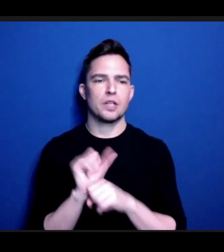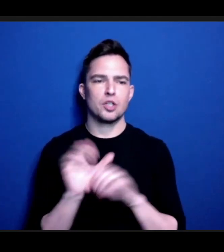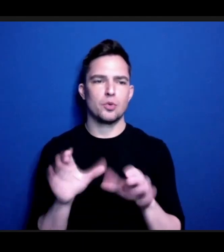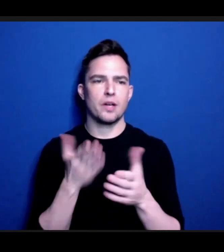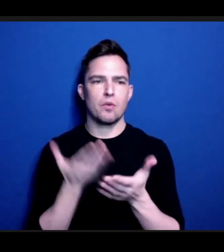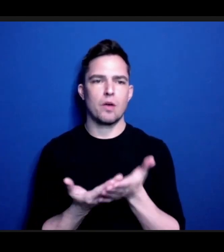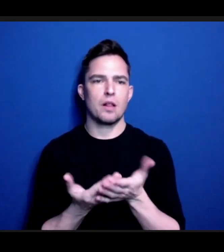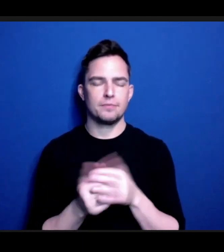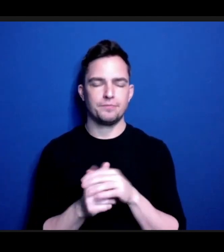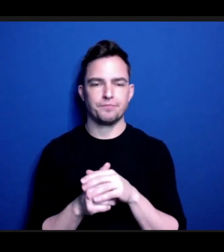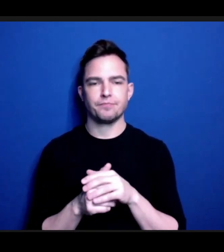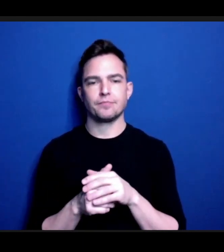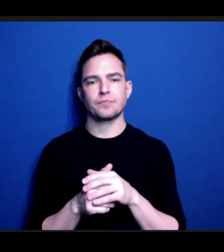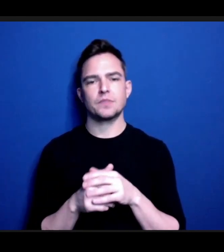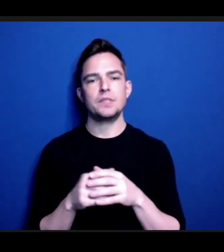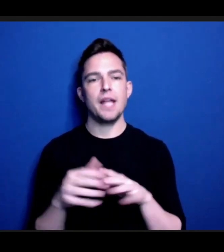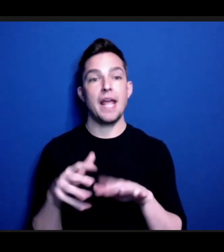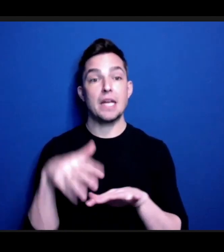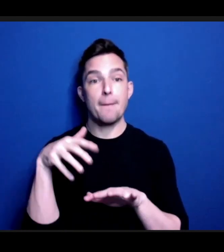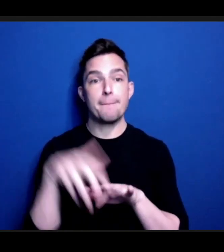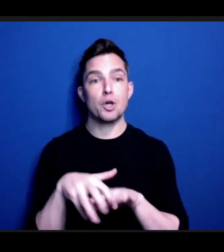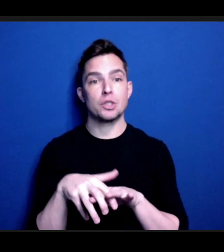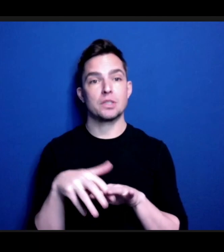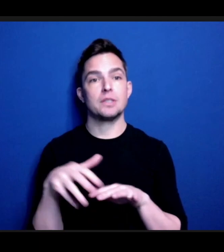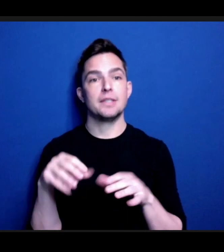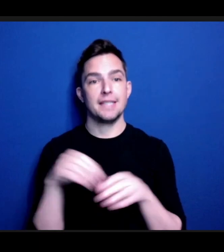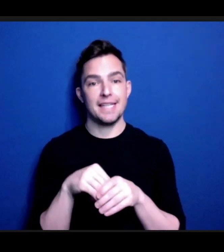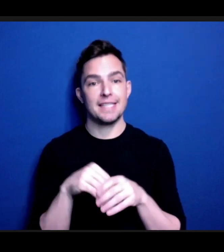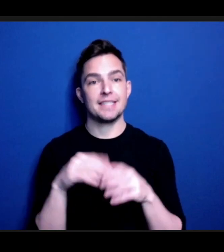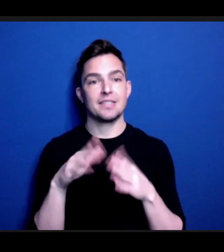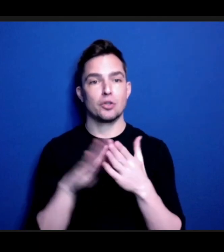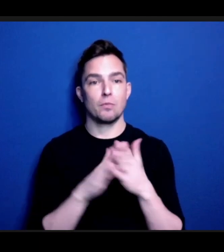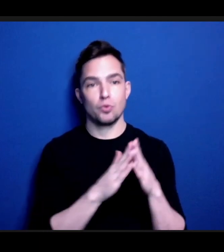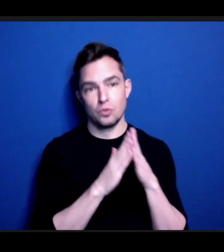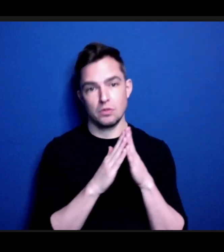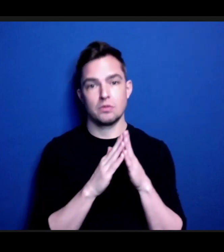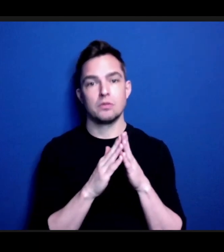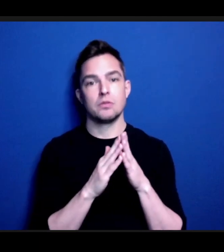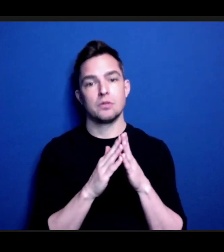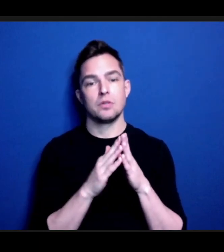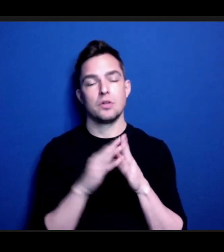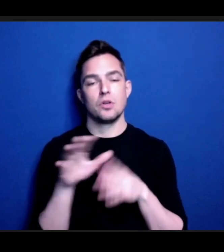And being immersed in communities. And as mentioned, you've got WAIPA and CDR, which